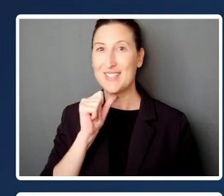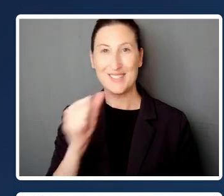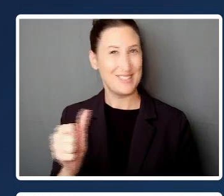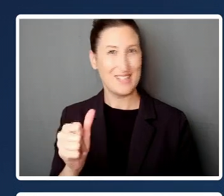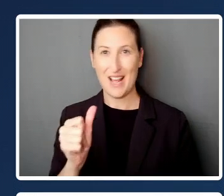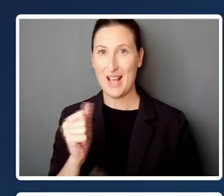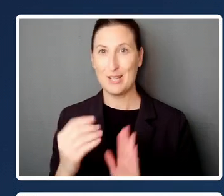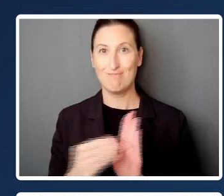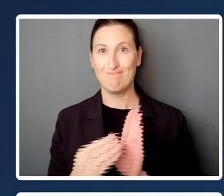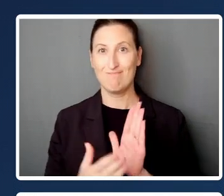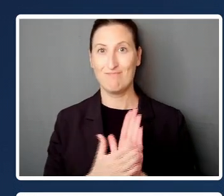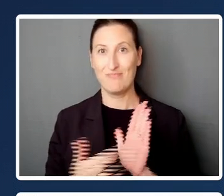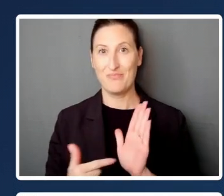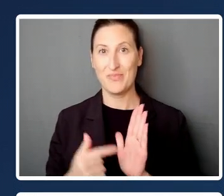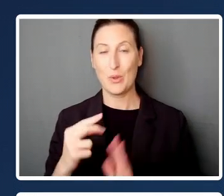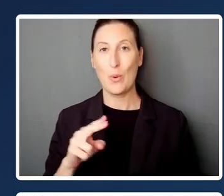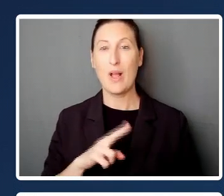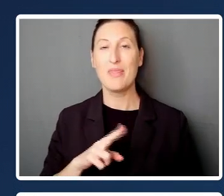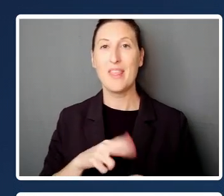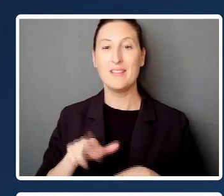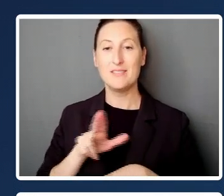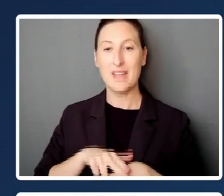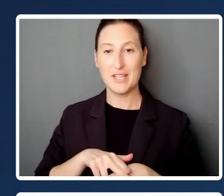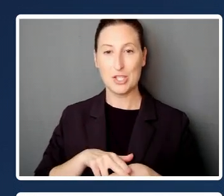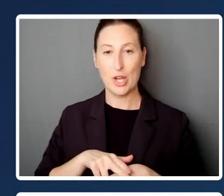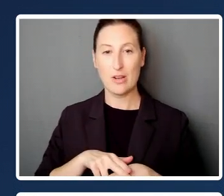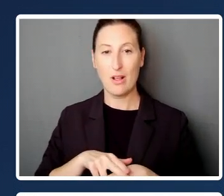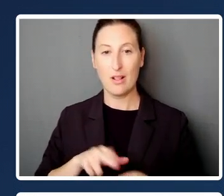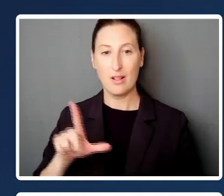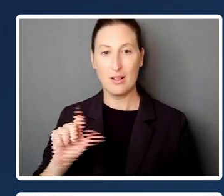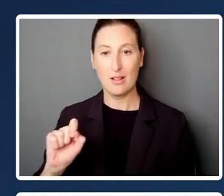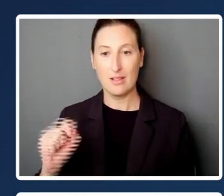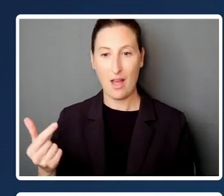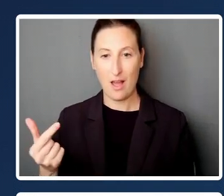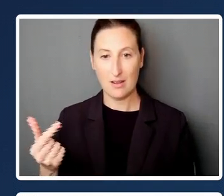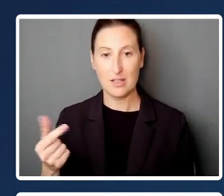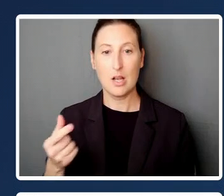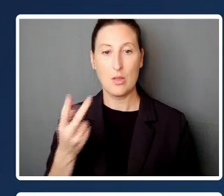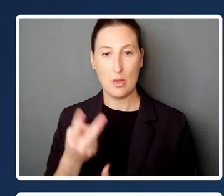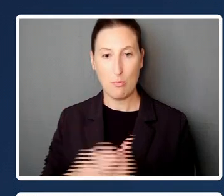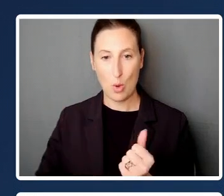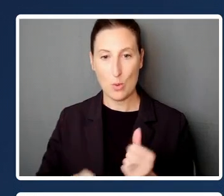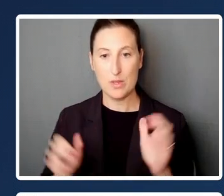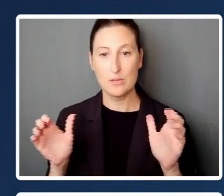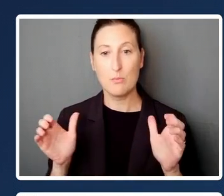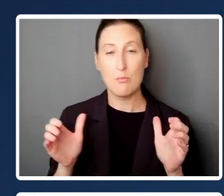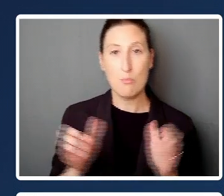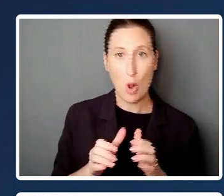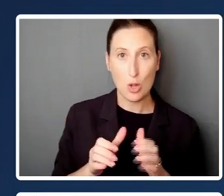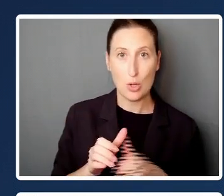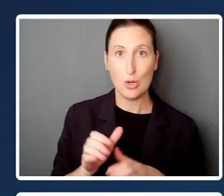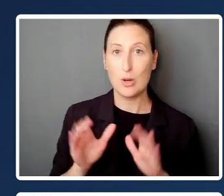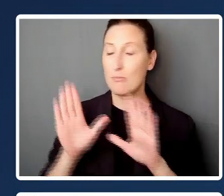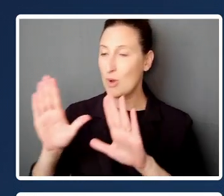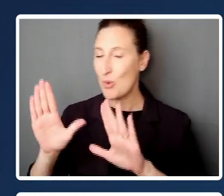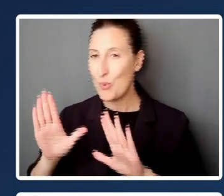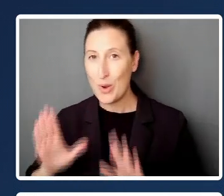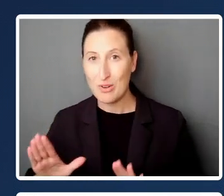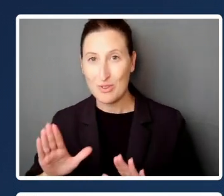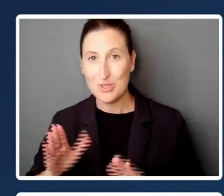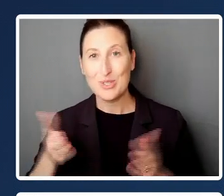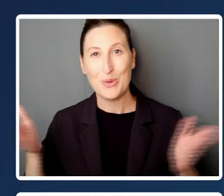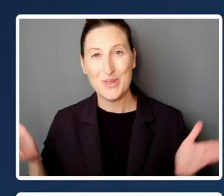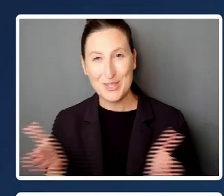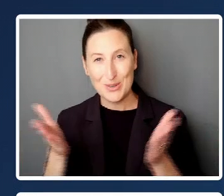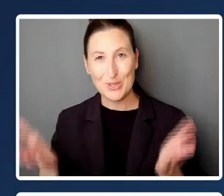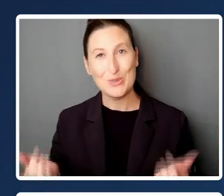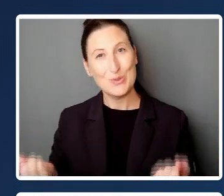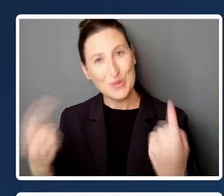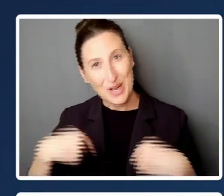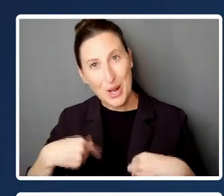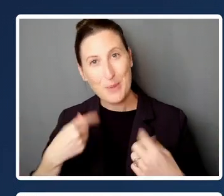they're smaller and so -- very wonderful. So, we encourage you all to come and visit. Maureen?